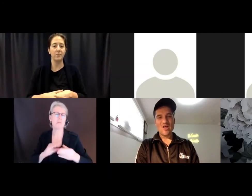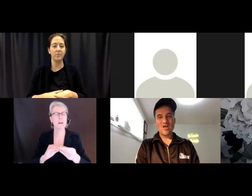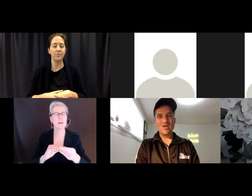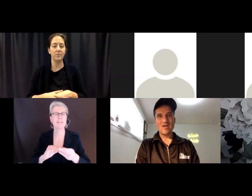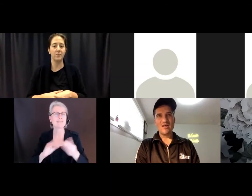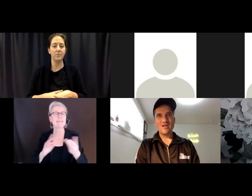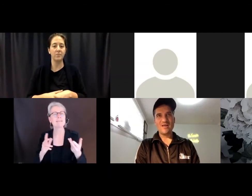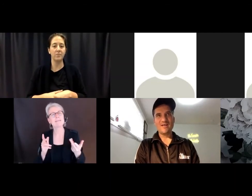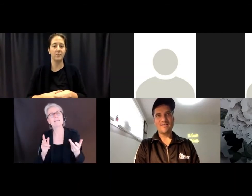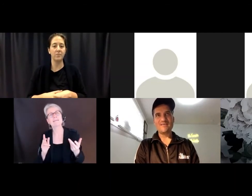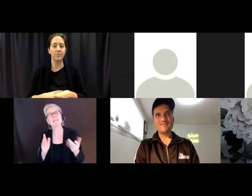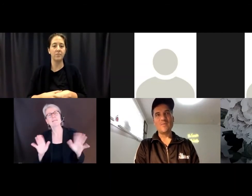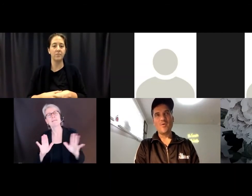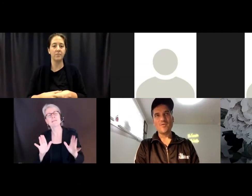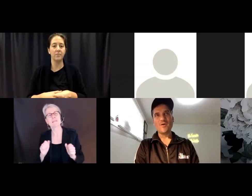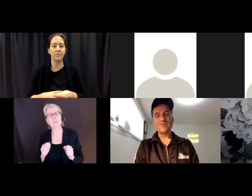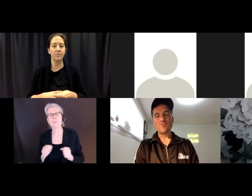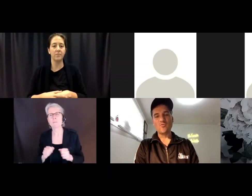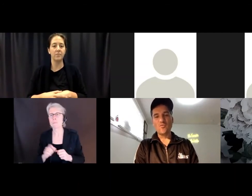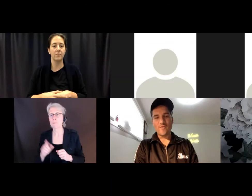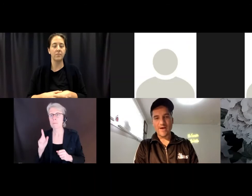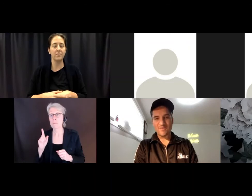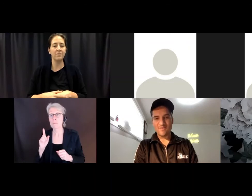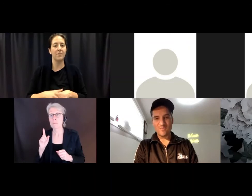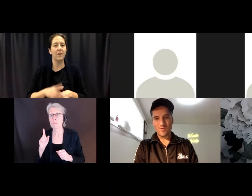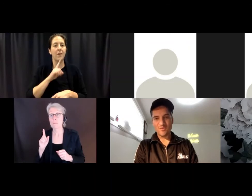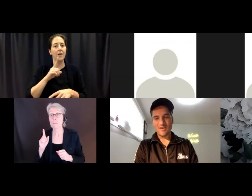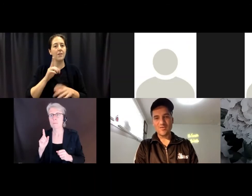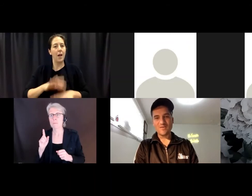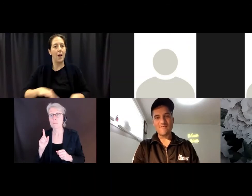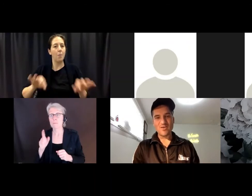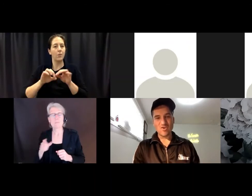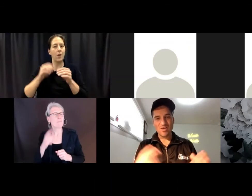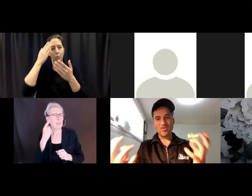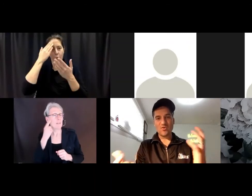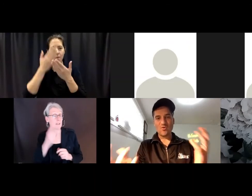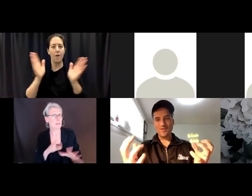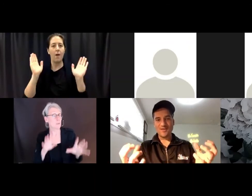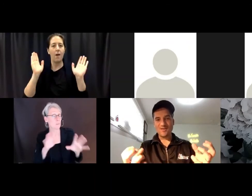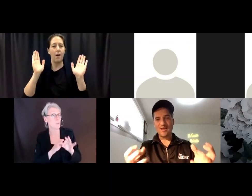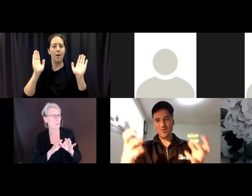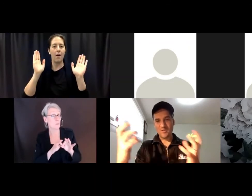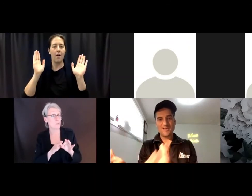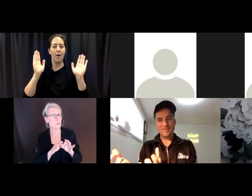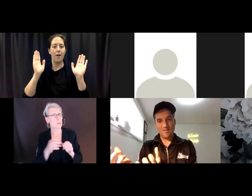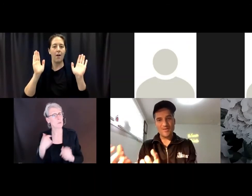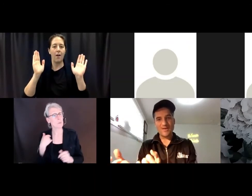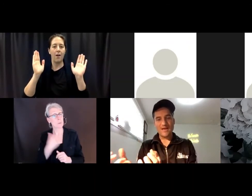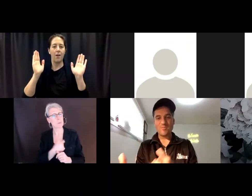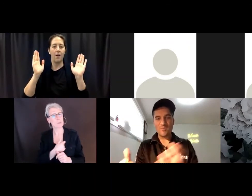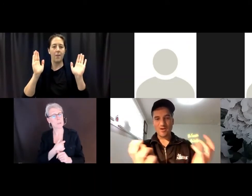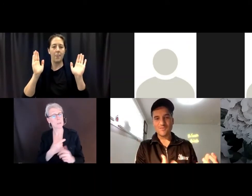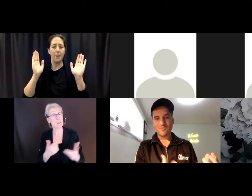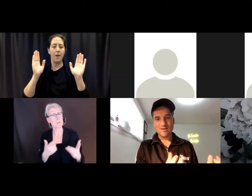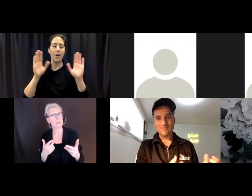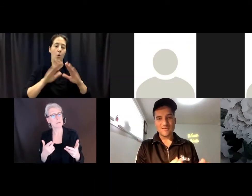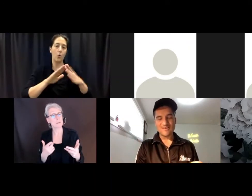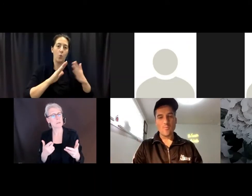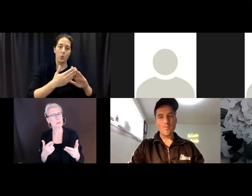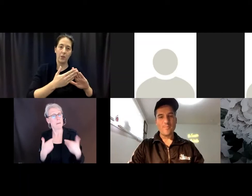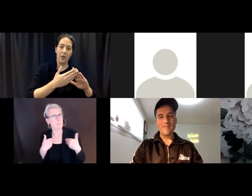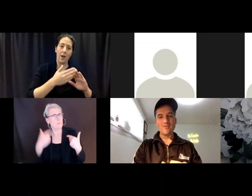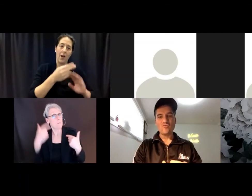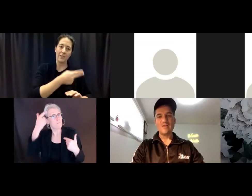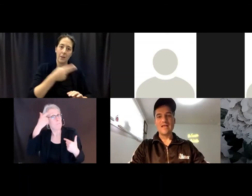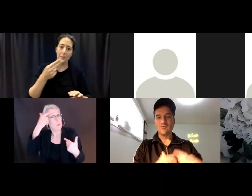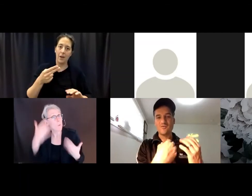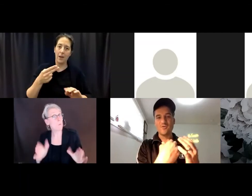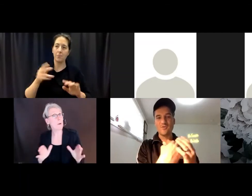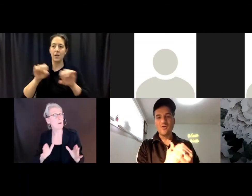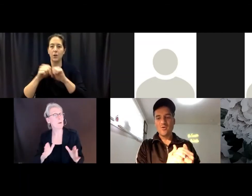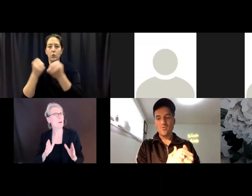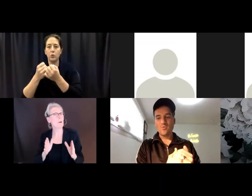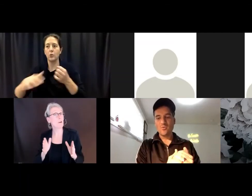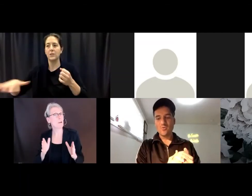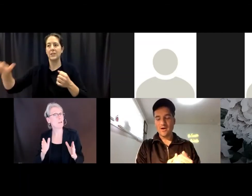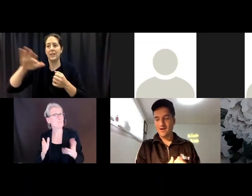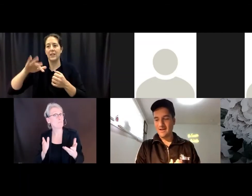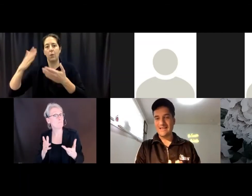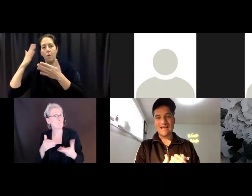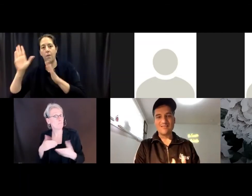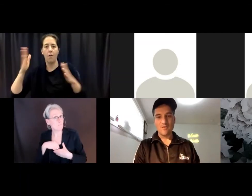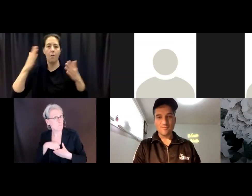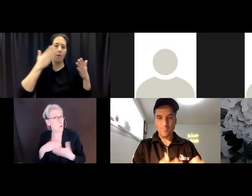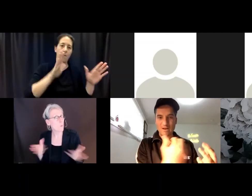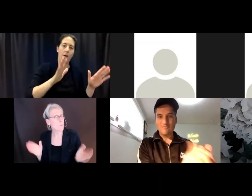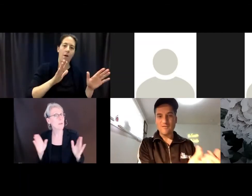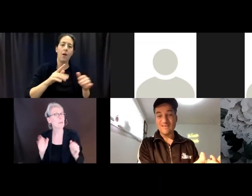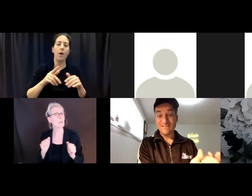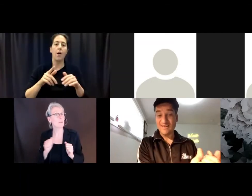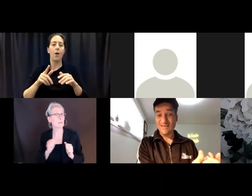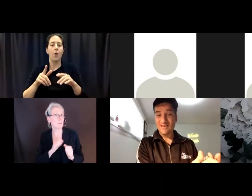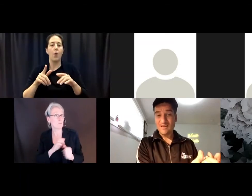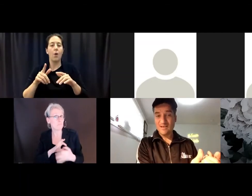I THINK THAT IT IS IMPORTANT TO BE OPEN. THIS IS TEAM WORK. DISABLED PEOPLE AND NON-DISABLED